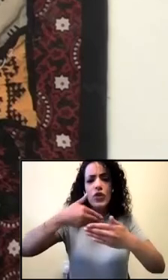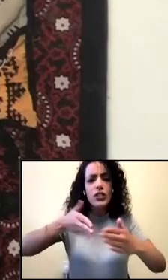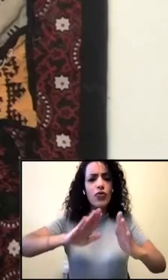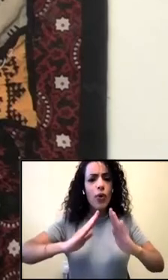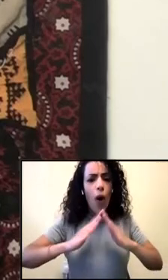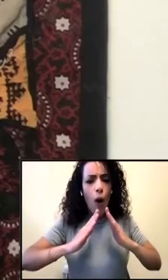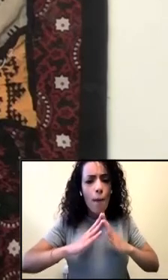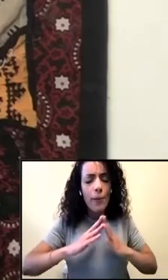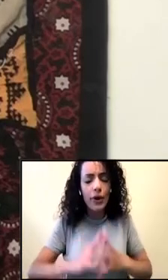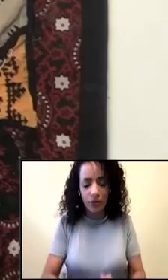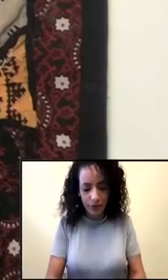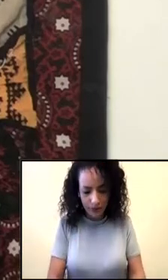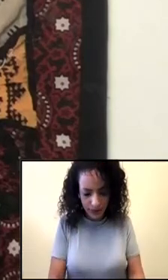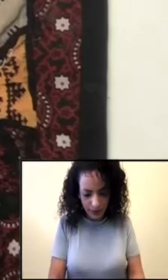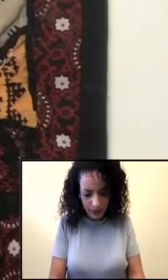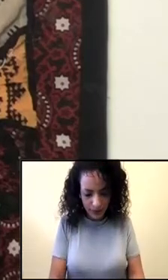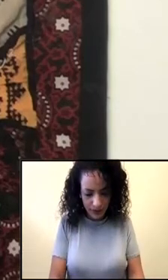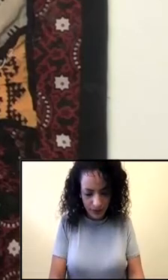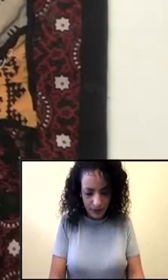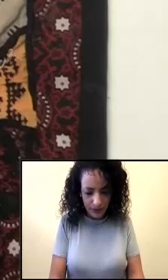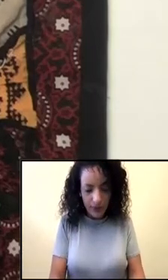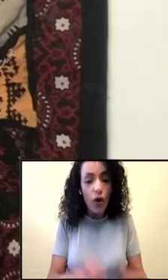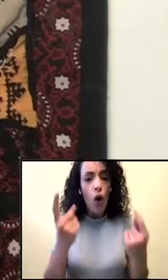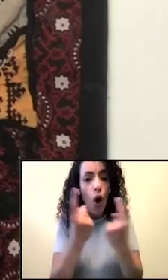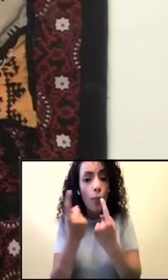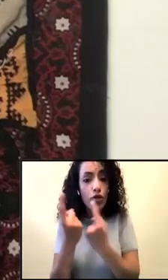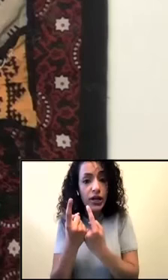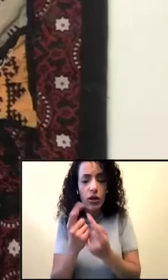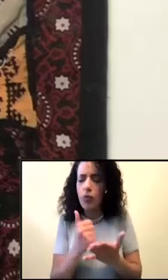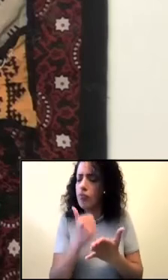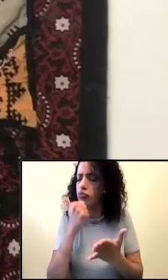Like Aanchal said, objects are a really brilliant way to start a conversation,